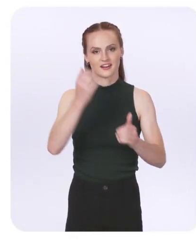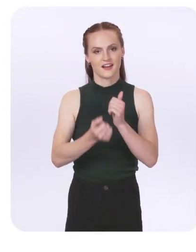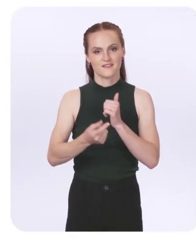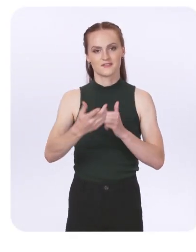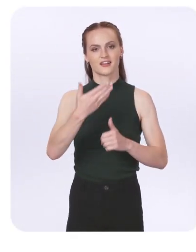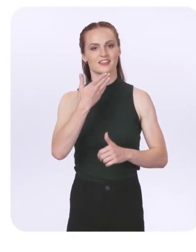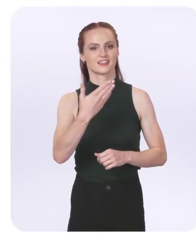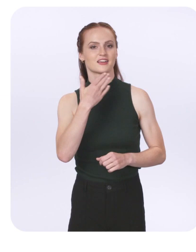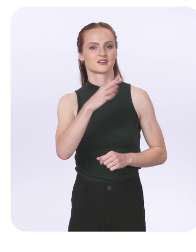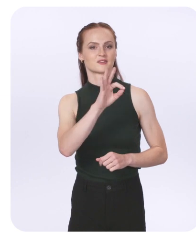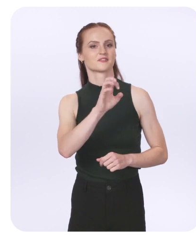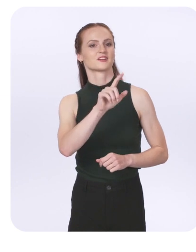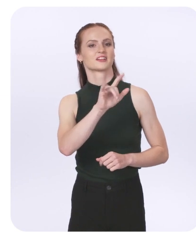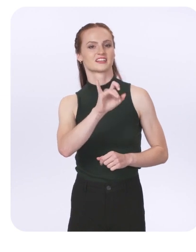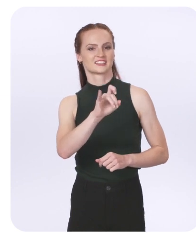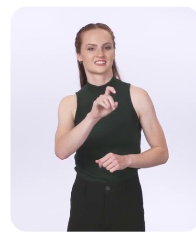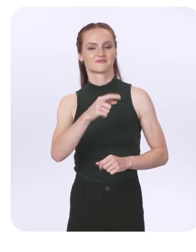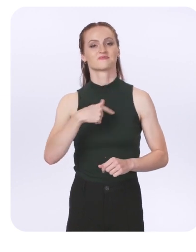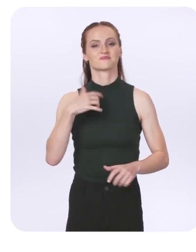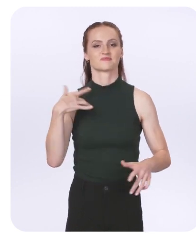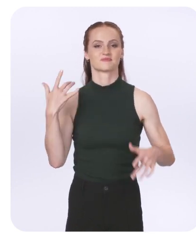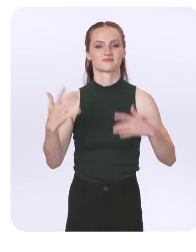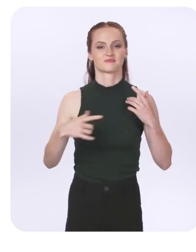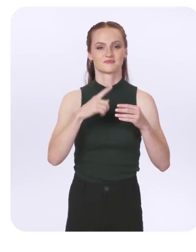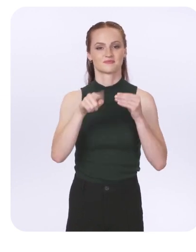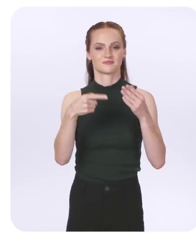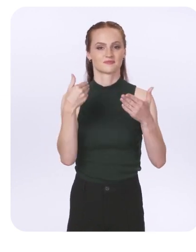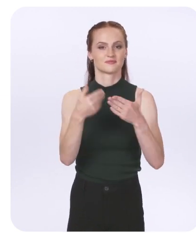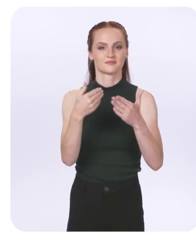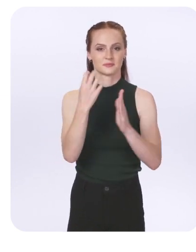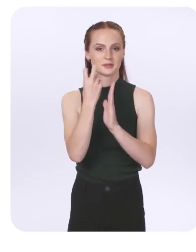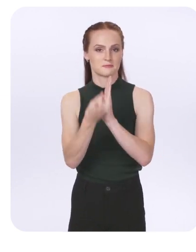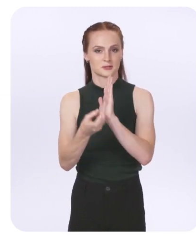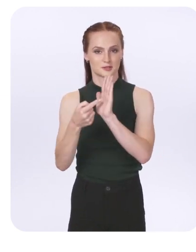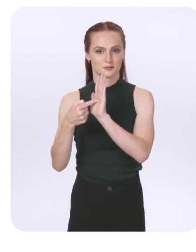As an XR focused publisher represent more than nine partner developers,